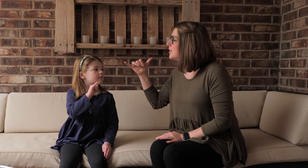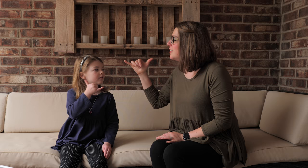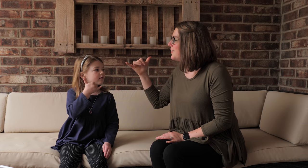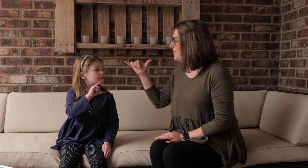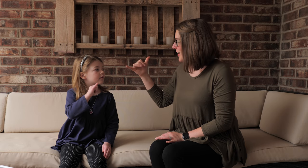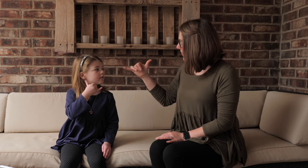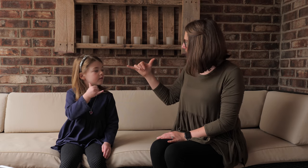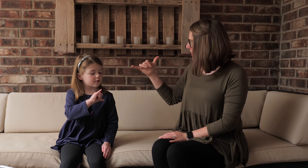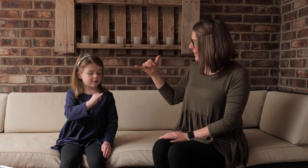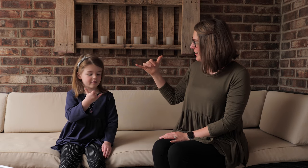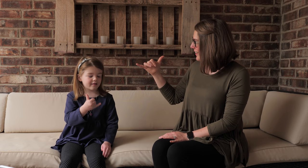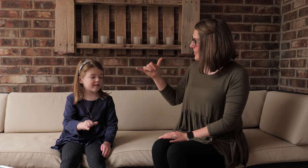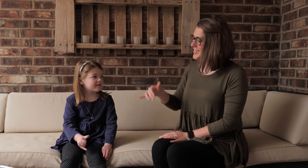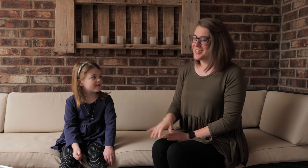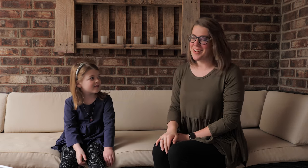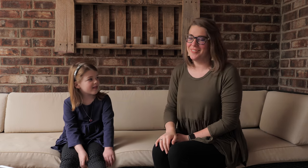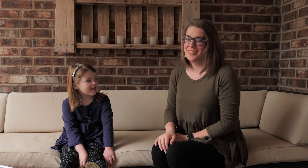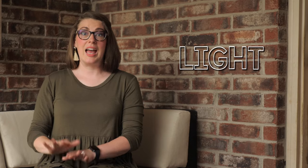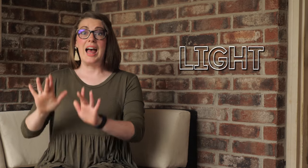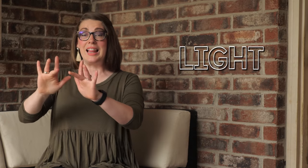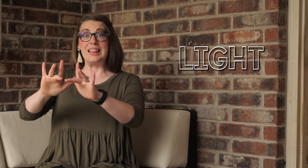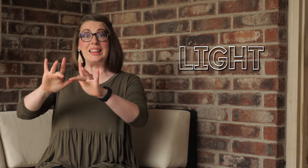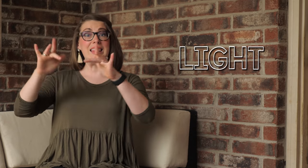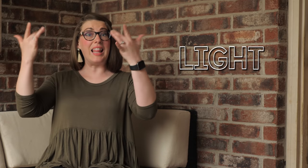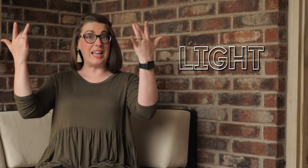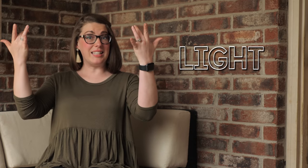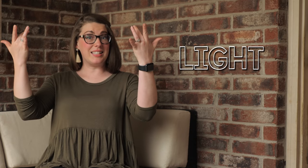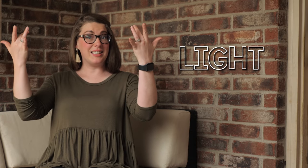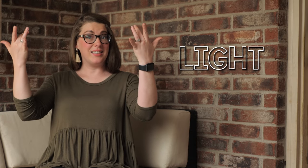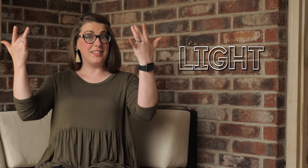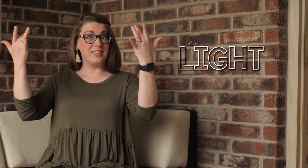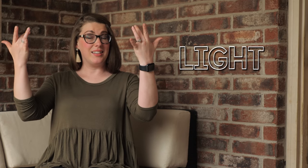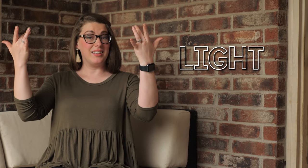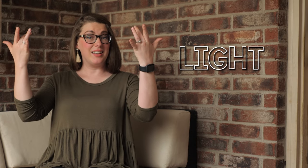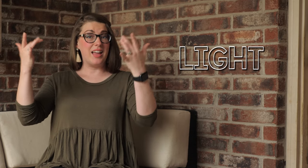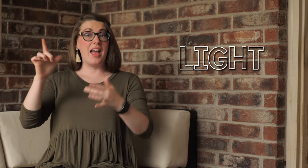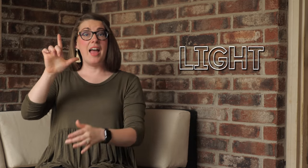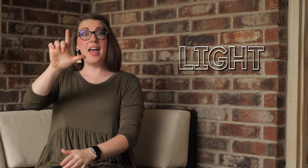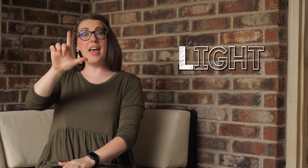Gold. Very good. Awesome job. Light